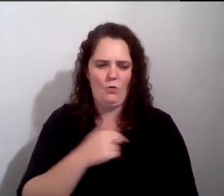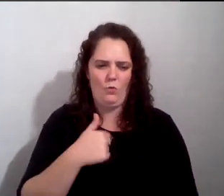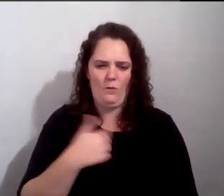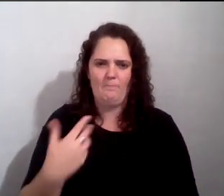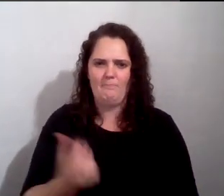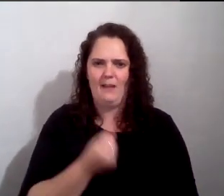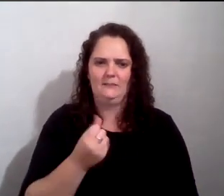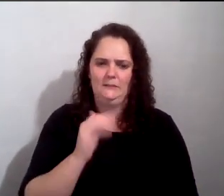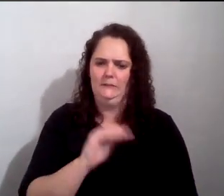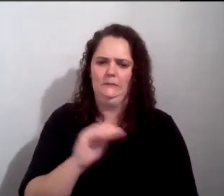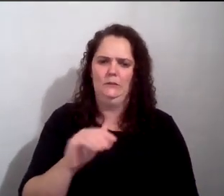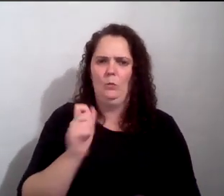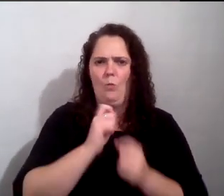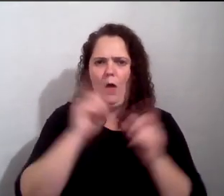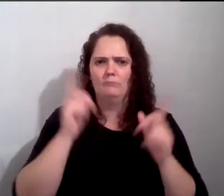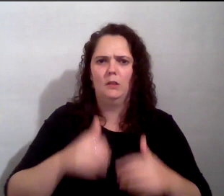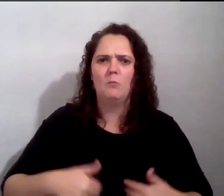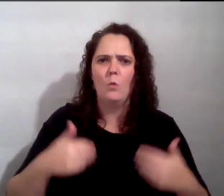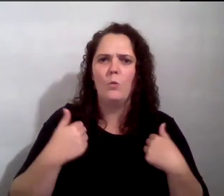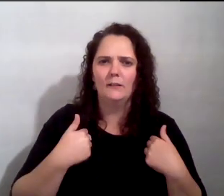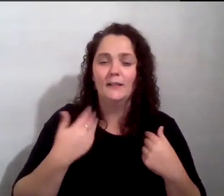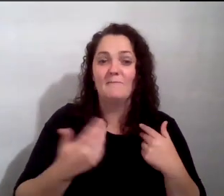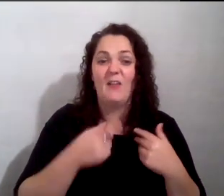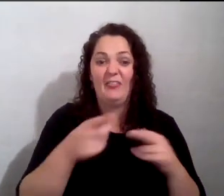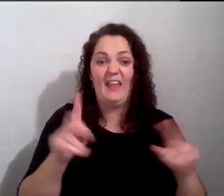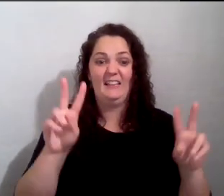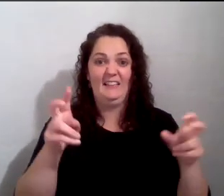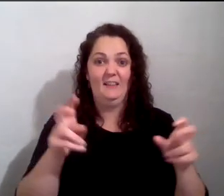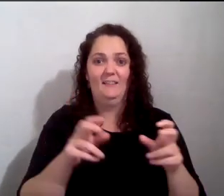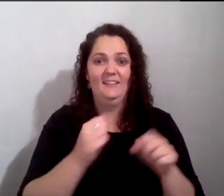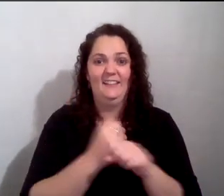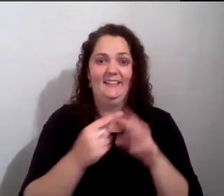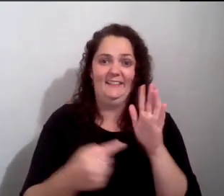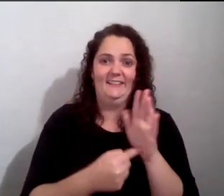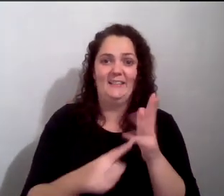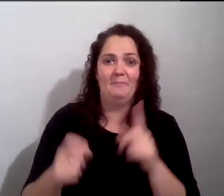bed in the morning. So this series is called Get up and